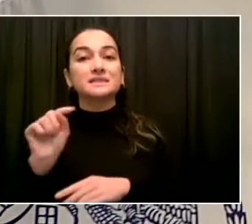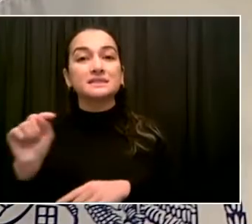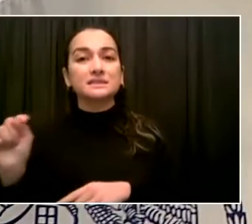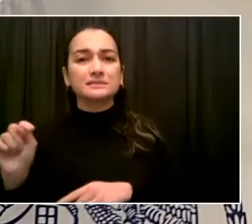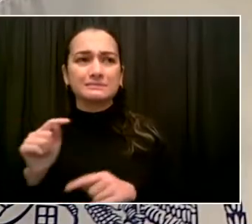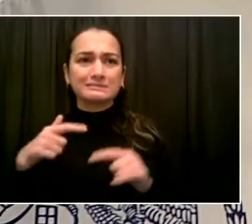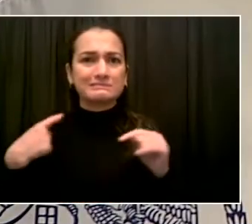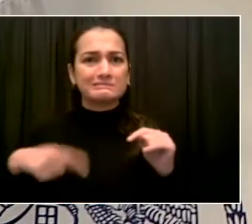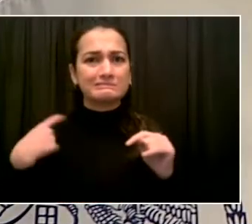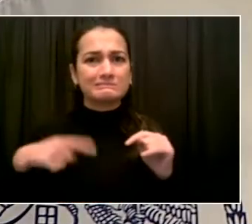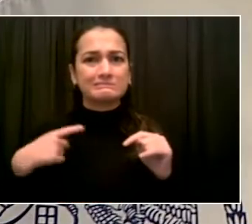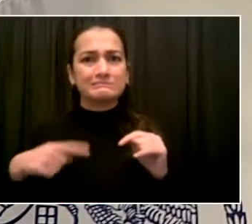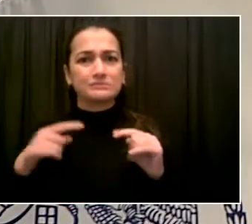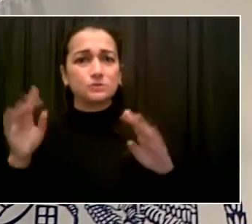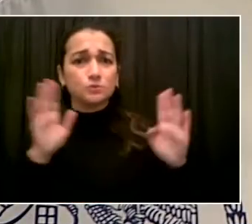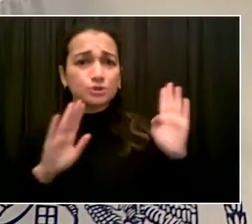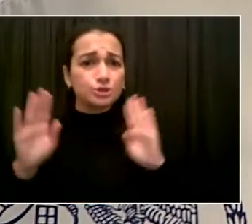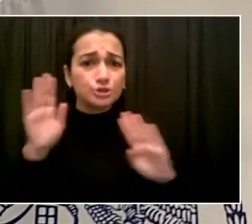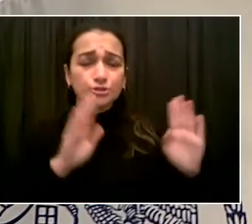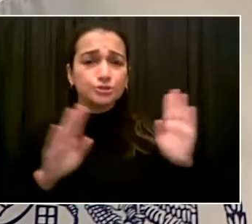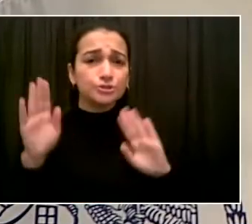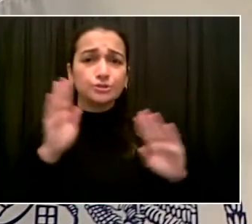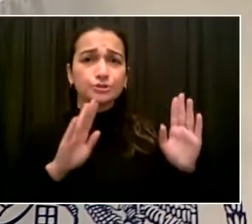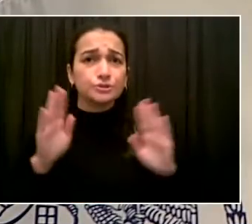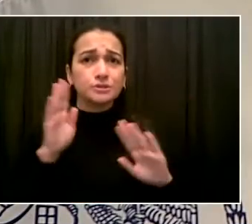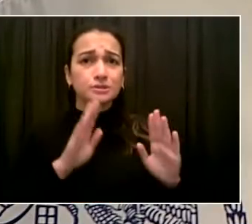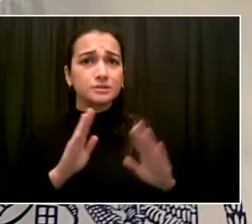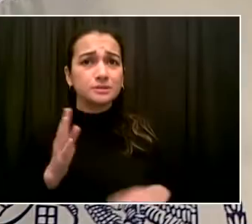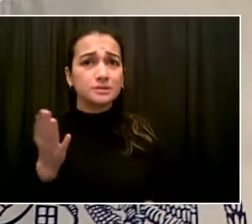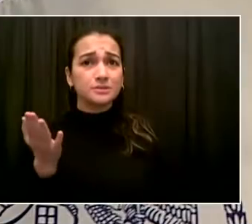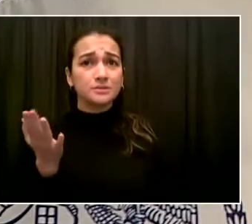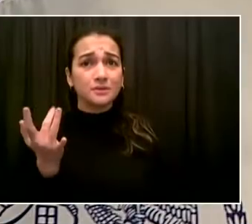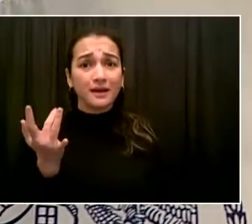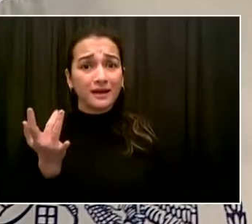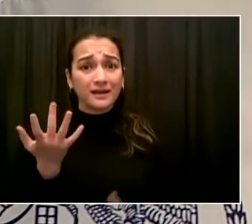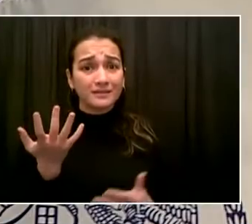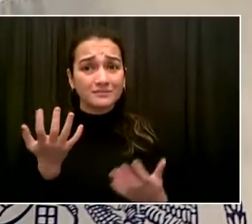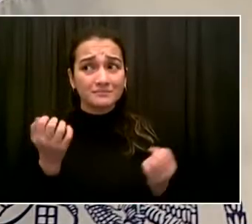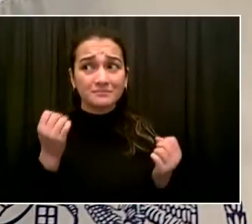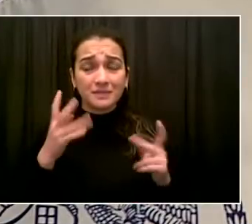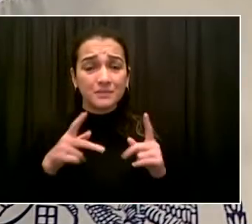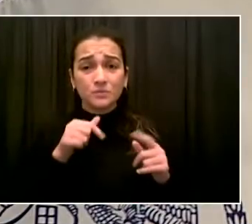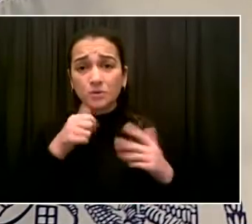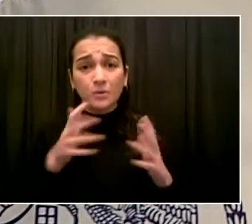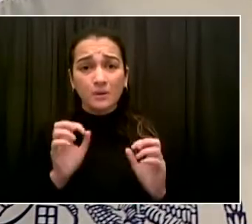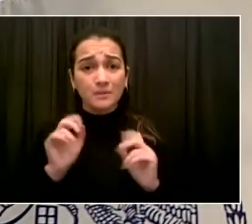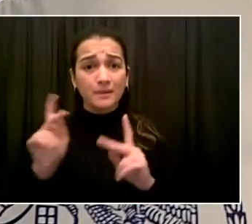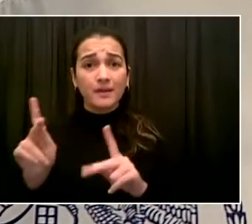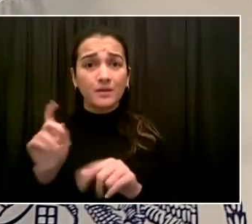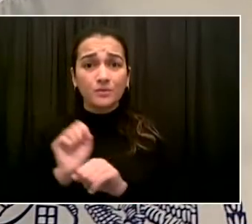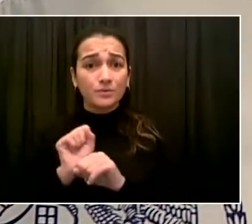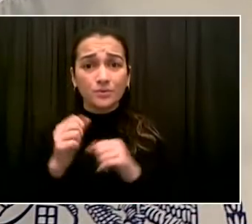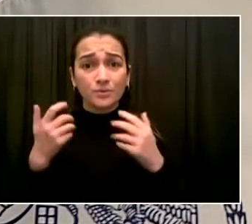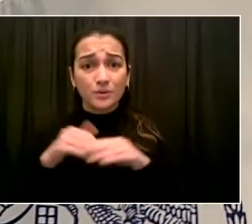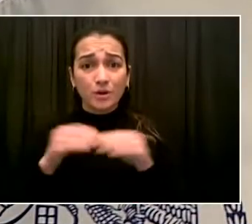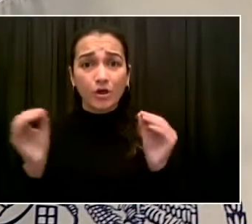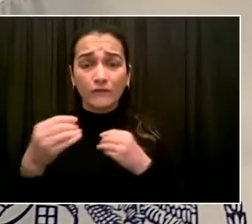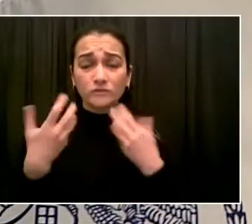SOME CONCERN EXPRESSEDY B BUSINESS COMMUNITY ABOUT THE NUMBER PEOPLE WHO WANT TO MCOE ACBK BECAUSE THEY